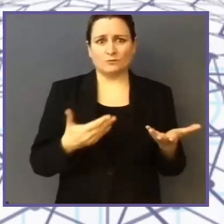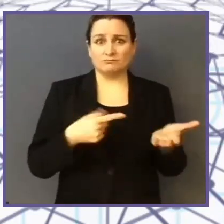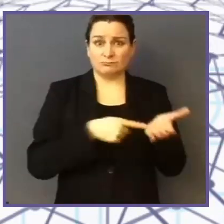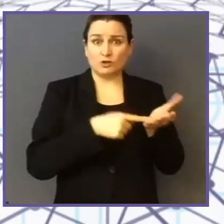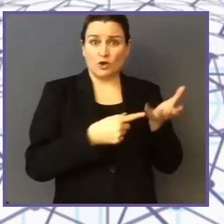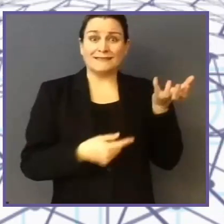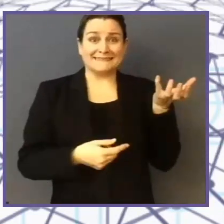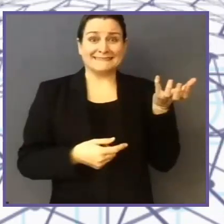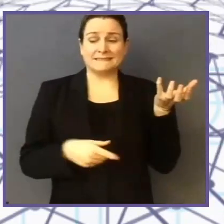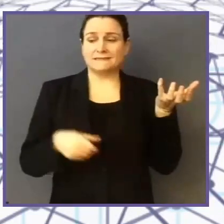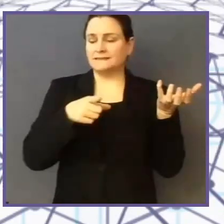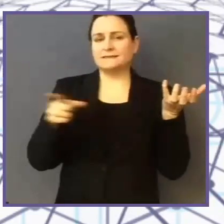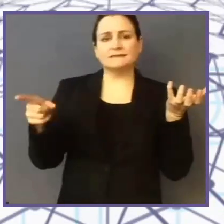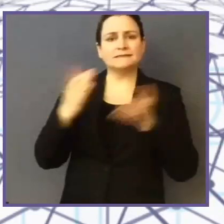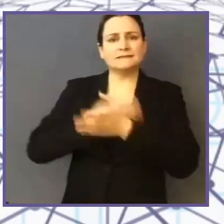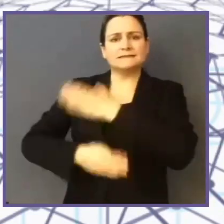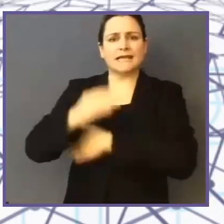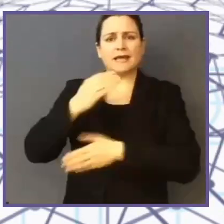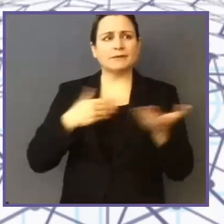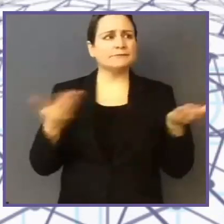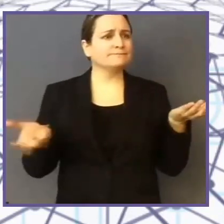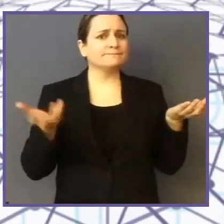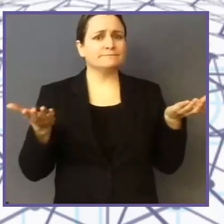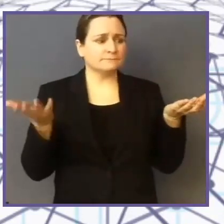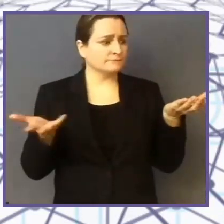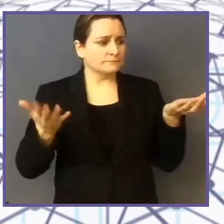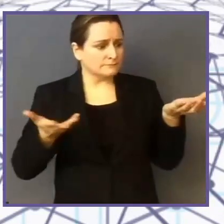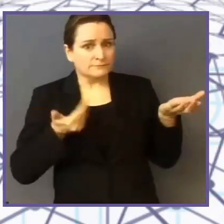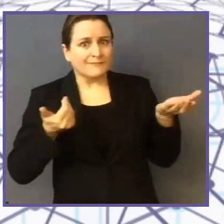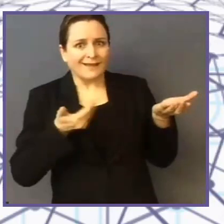the diversity of the disability movement.